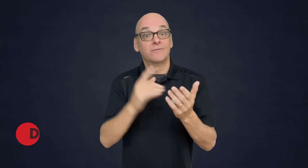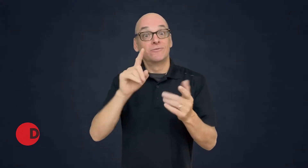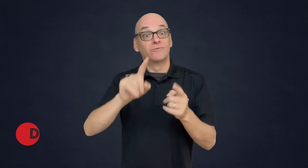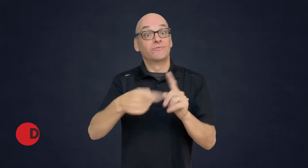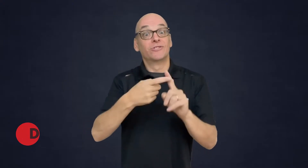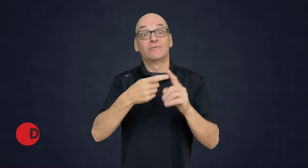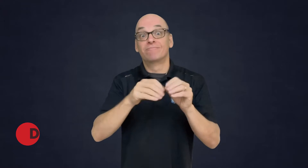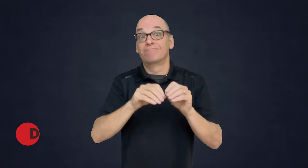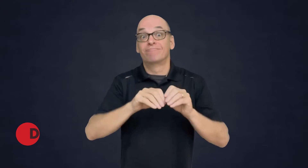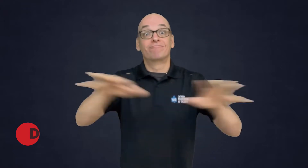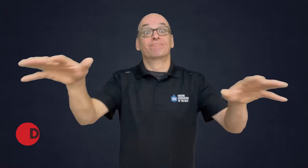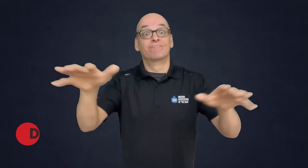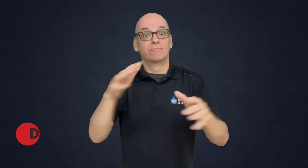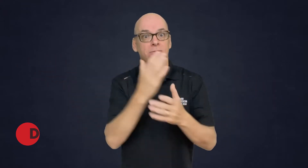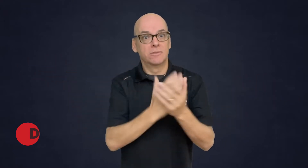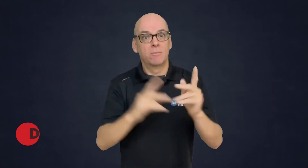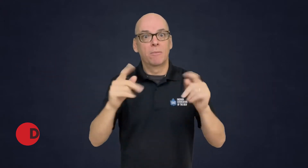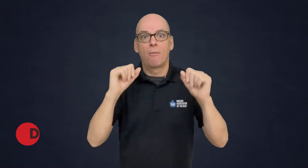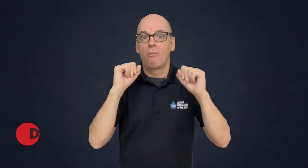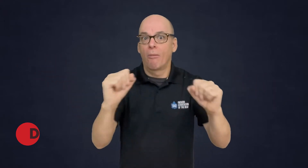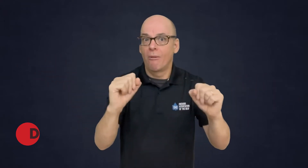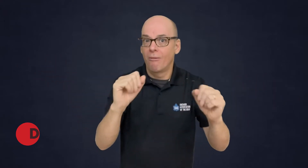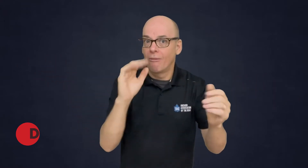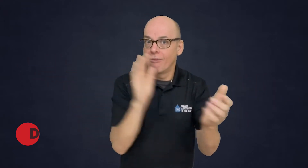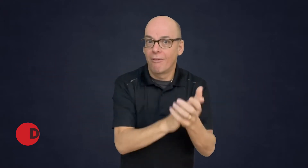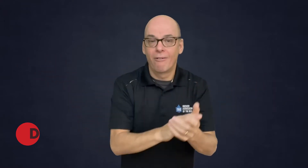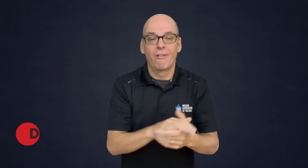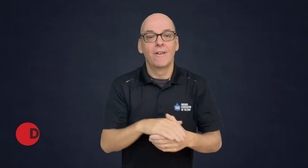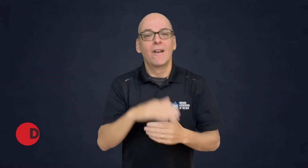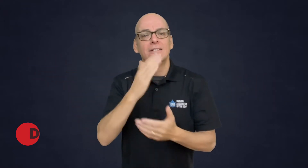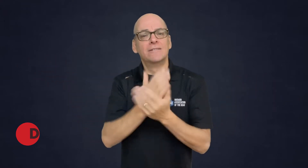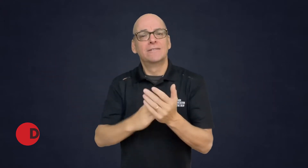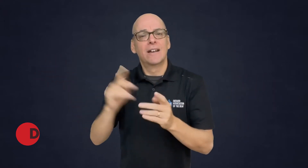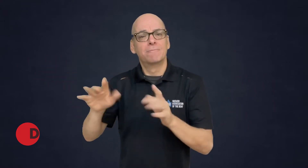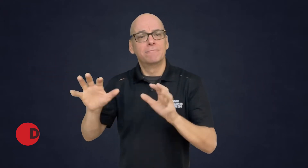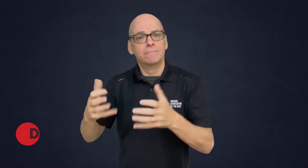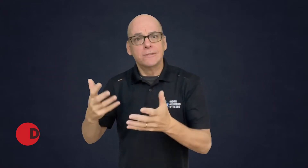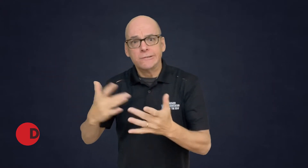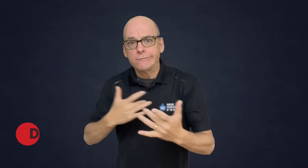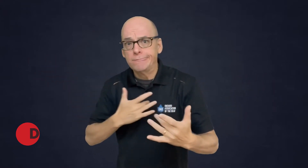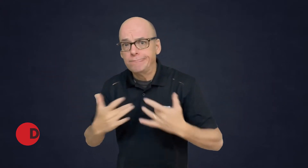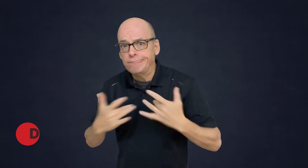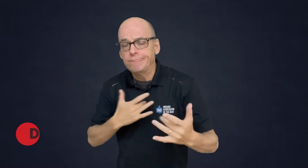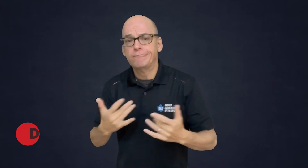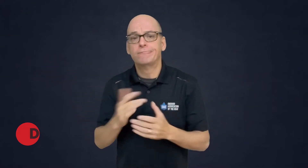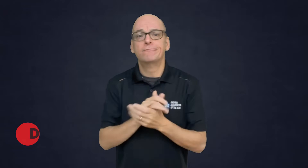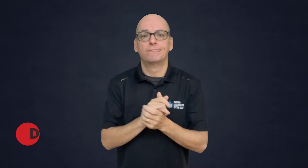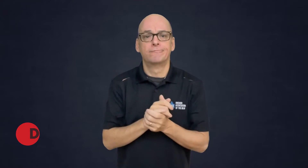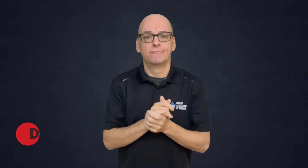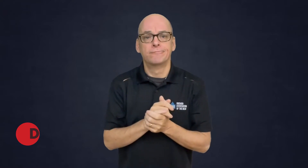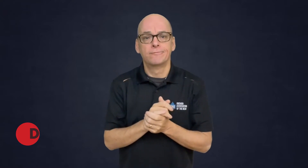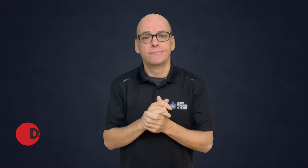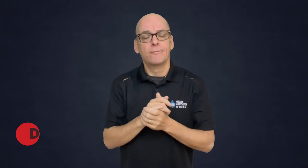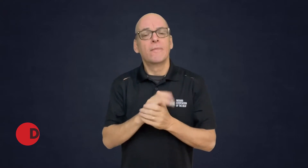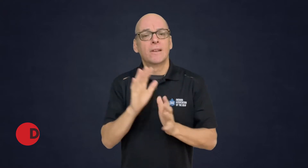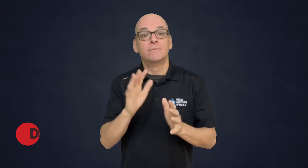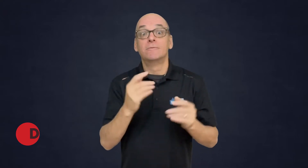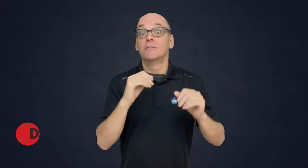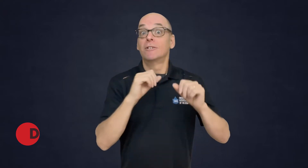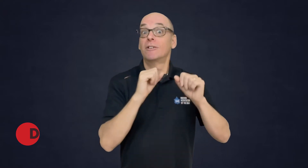When the news first came out, some applauded, some expressed concern.